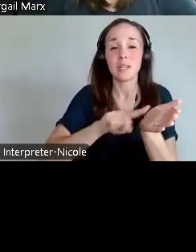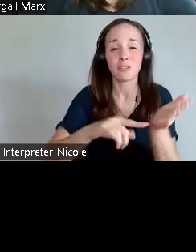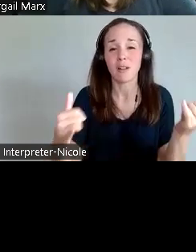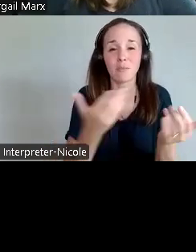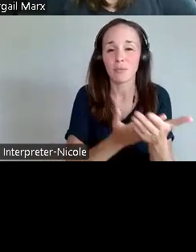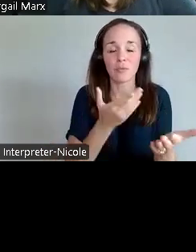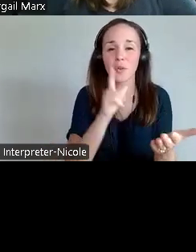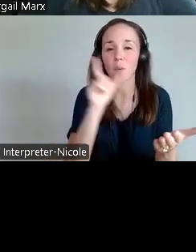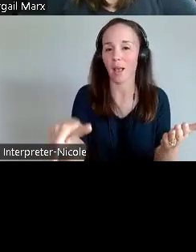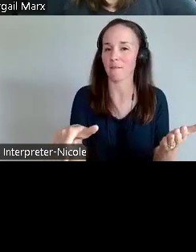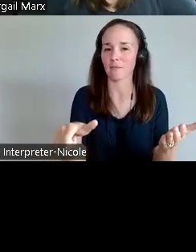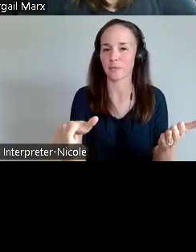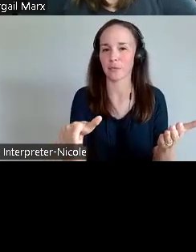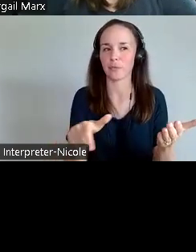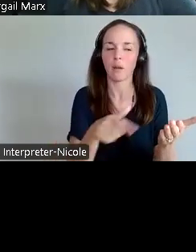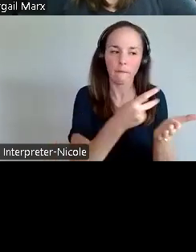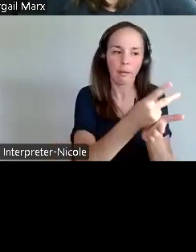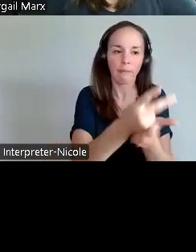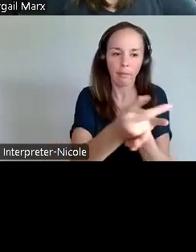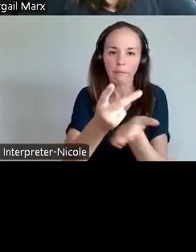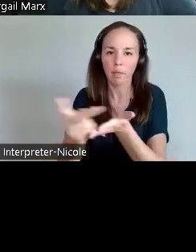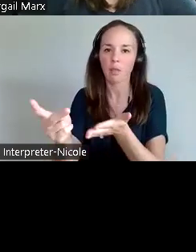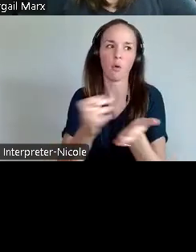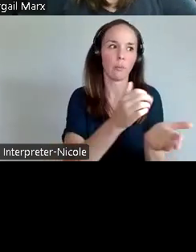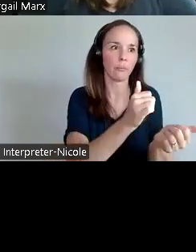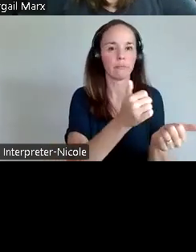I work with a lot of 3-year-olds and we have a lot of 3-year-olds in our district